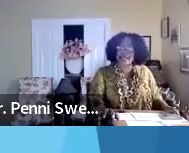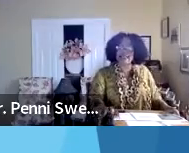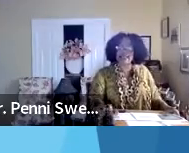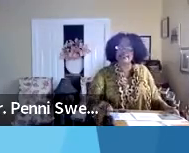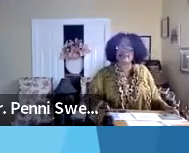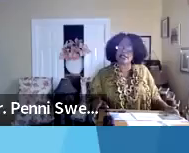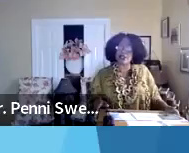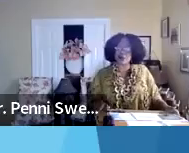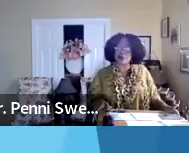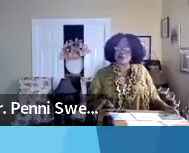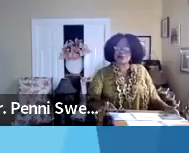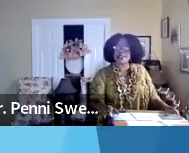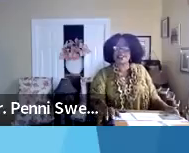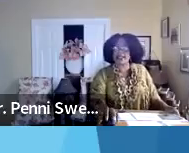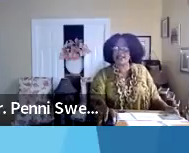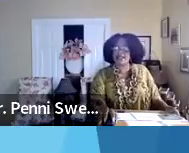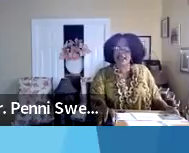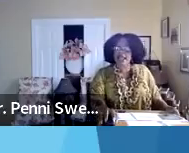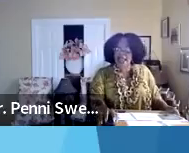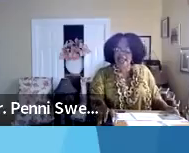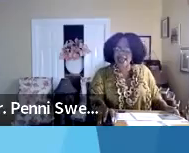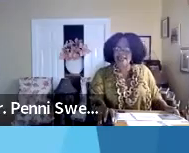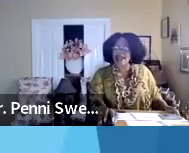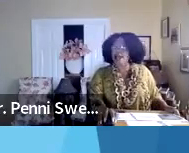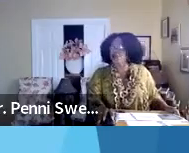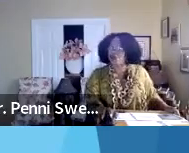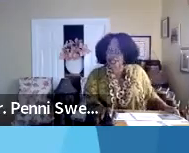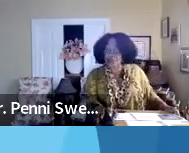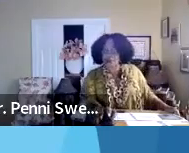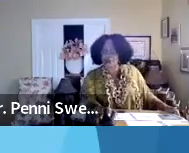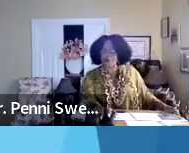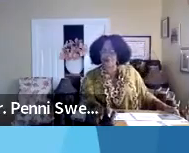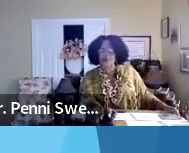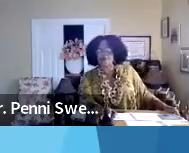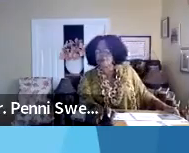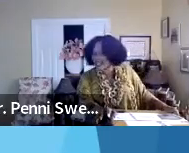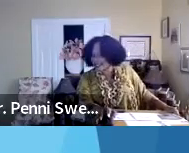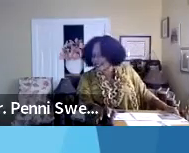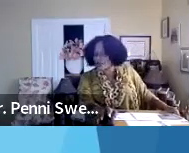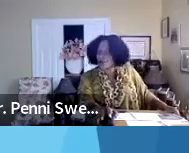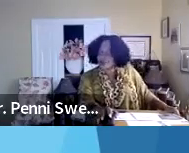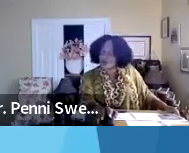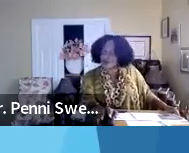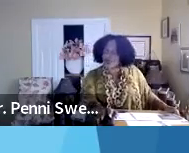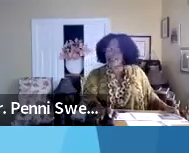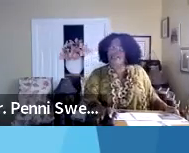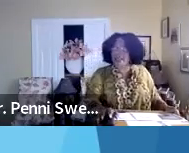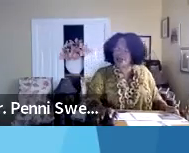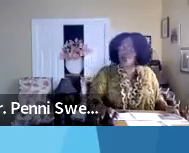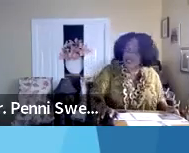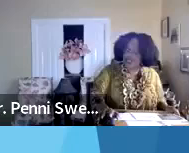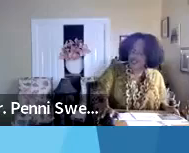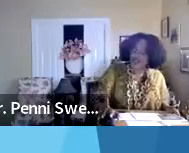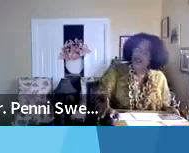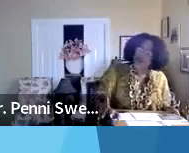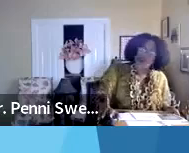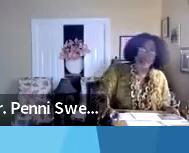course DARS that hands it directly with and for us. We appreciate our mosaic